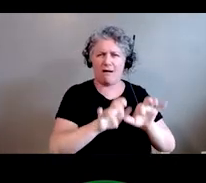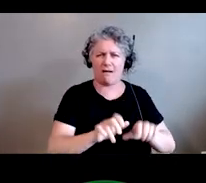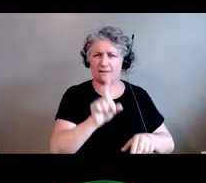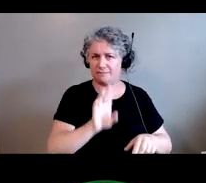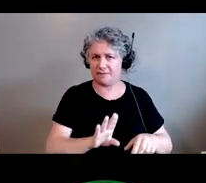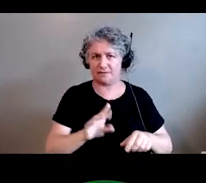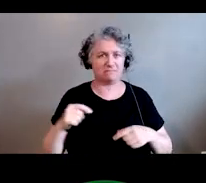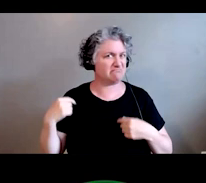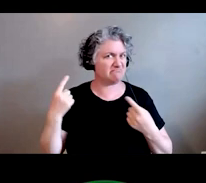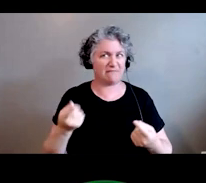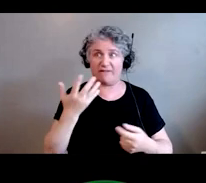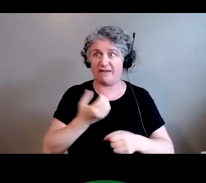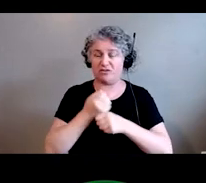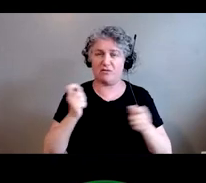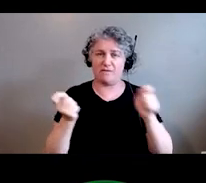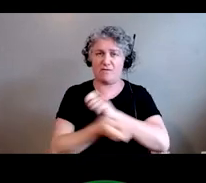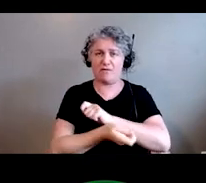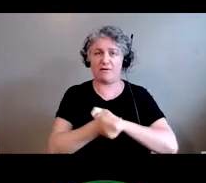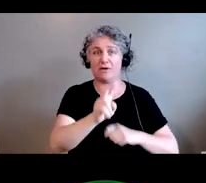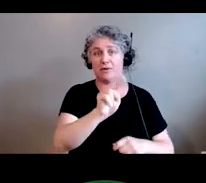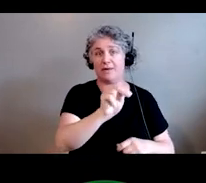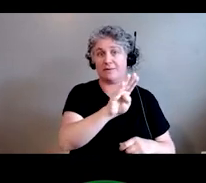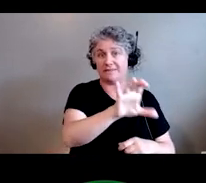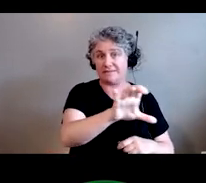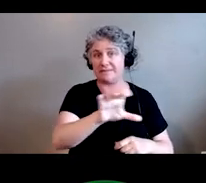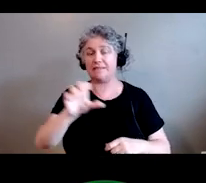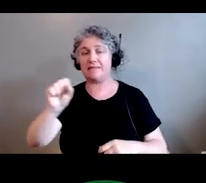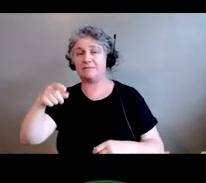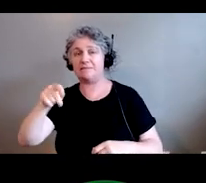connections to tourism organizations across the province as Heather mentioned.